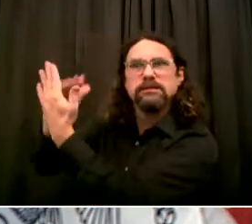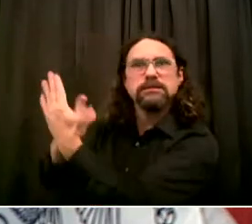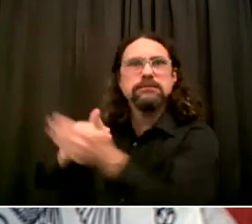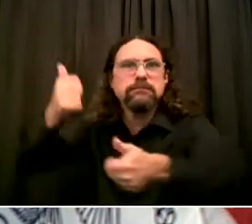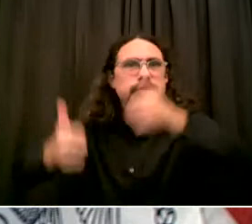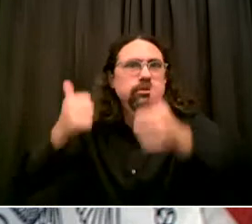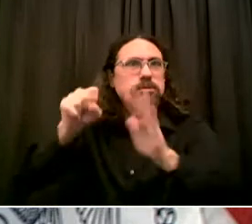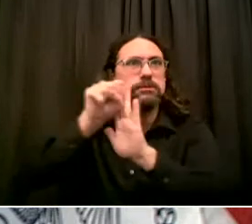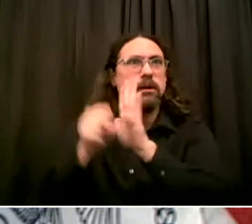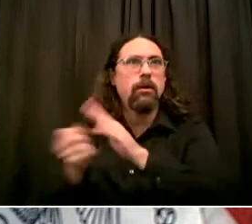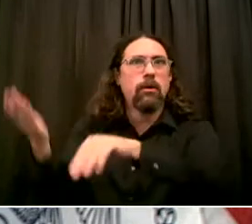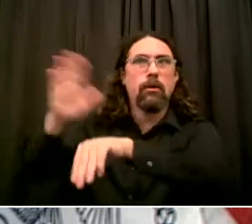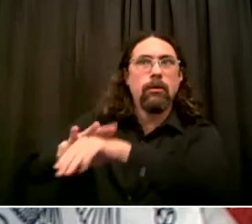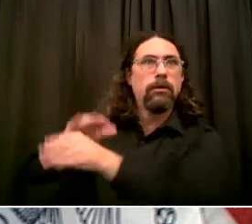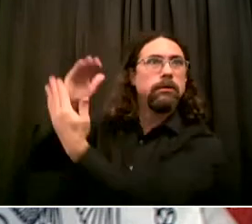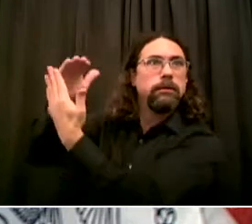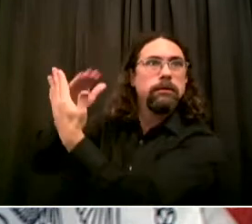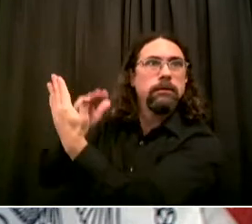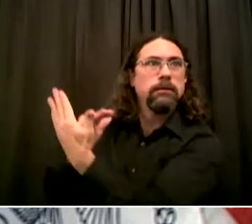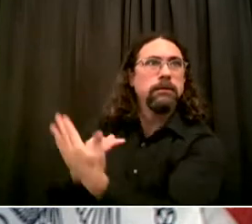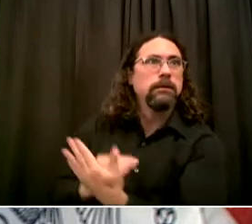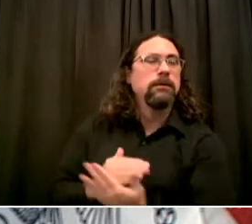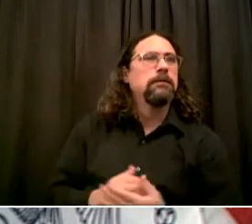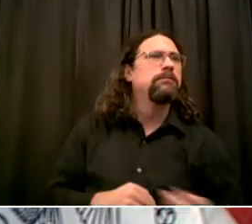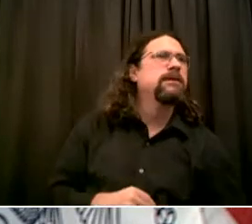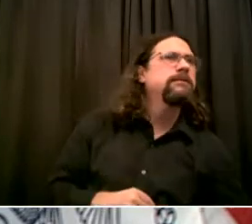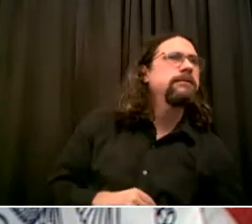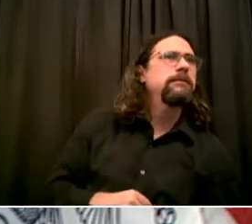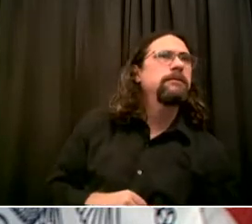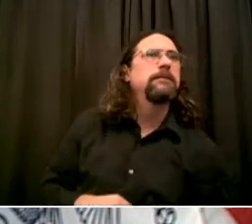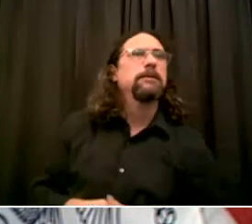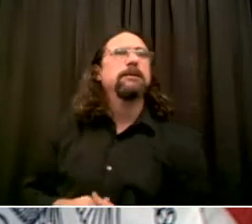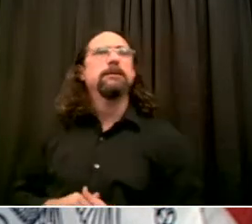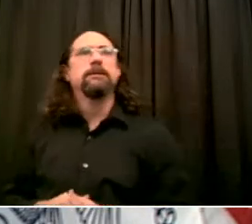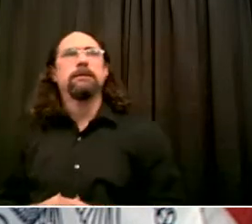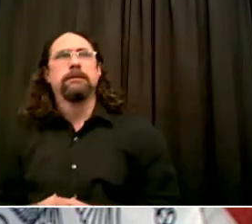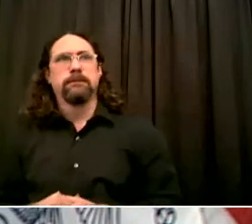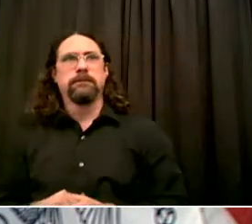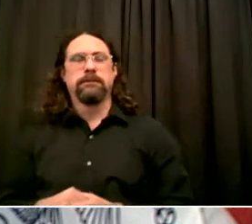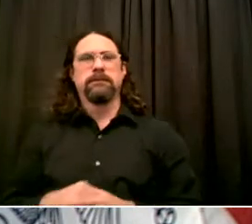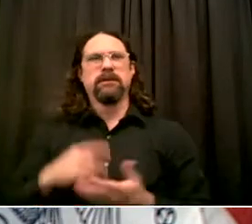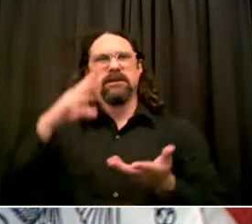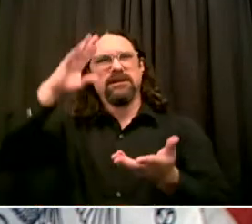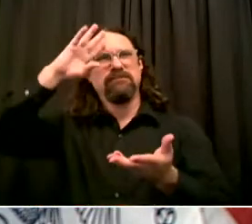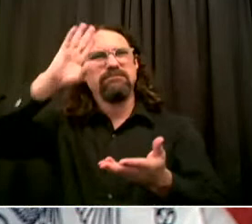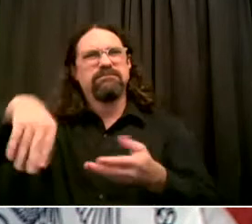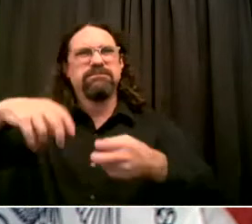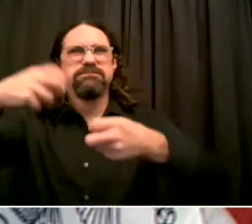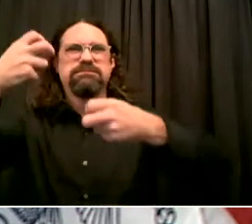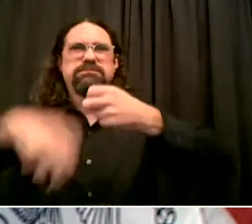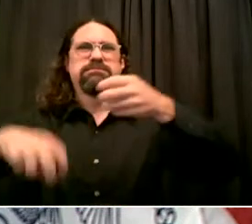ALL NEW YORKERS TO CONSIDER AND IT IS TOUGH ANAND PAINFUUL BUT HOPEFULLY, WHAT WE KNOW ABOUT